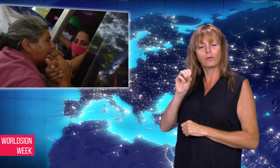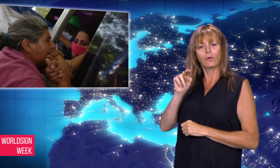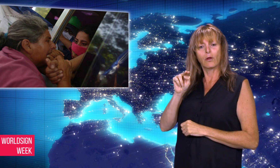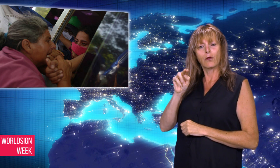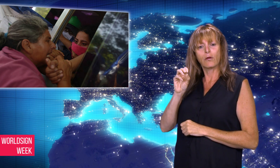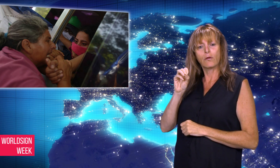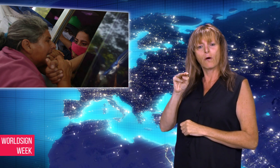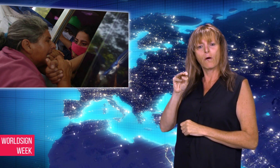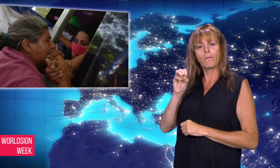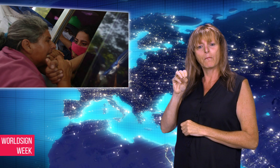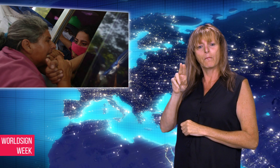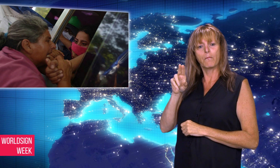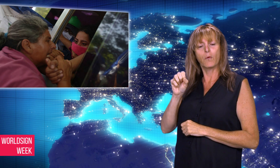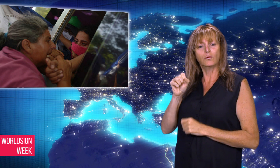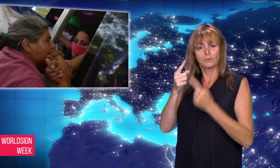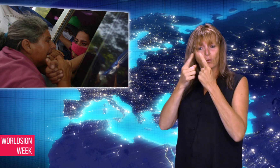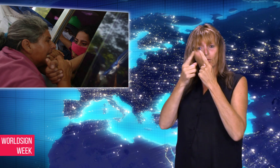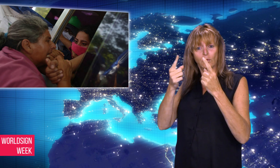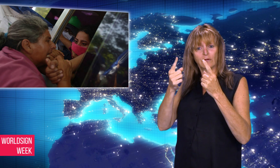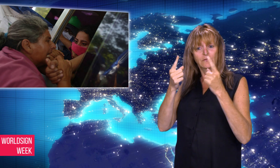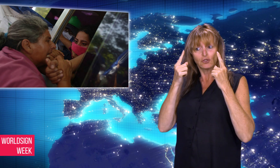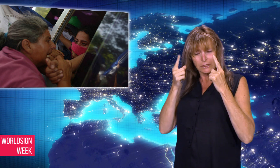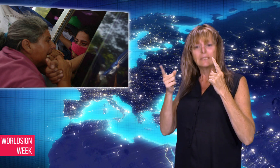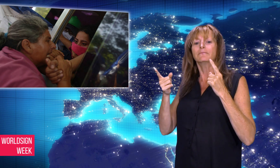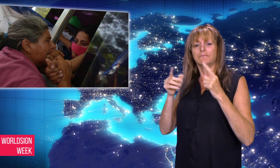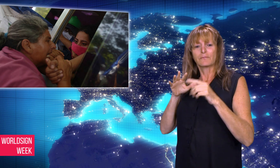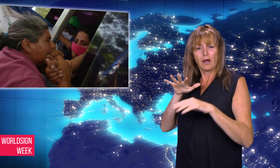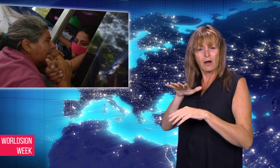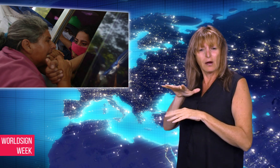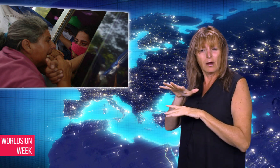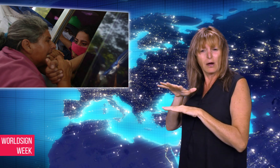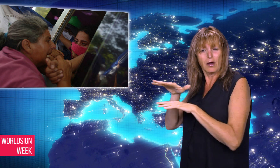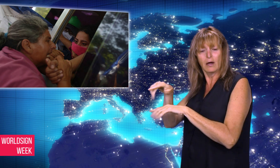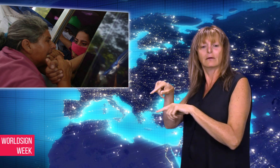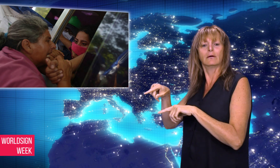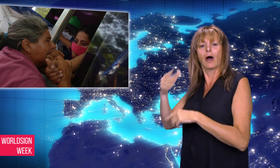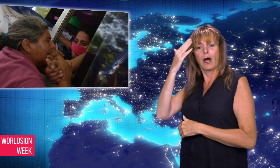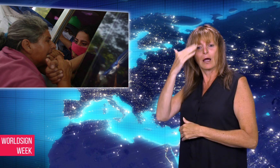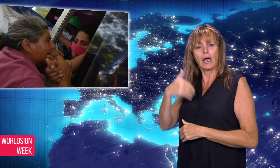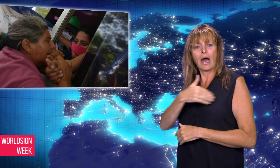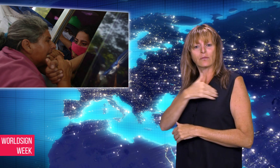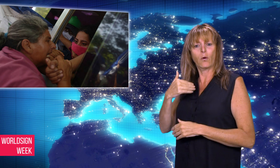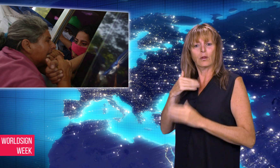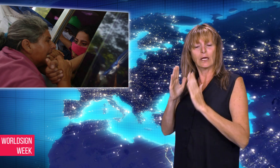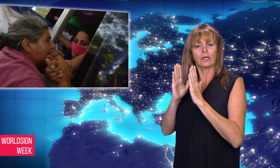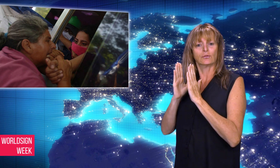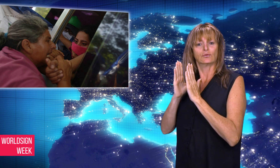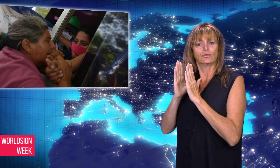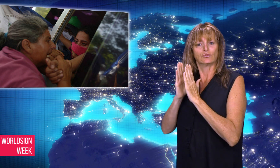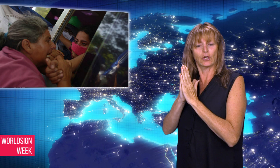Catholic church in Managua, Nicaragua. Inside with priests and journalists,